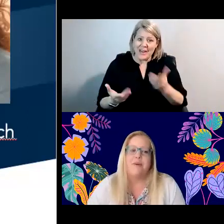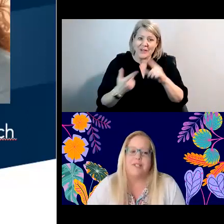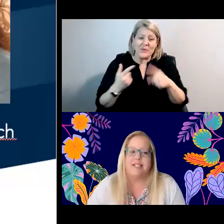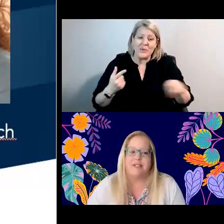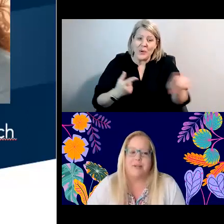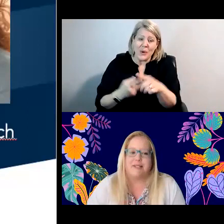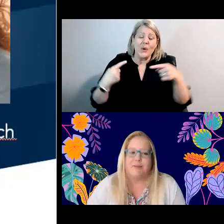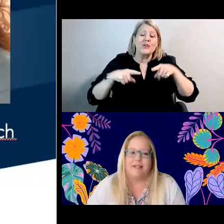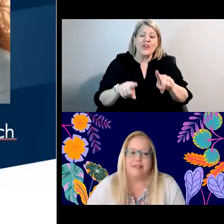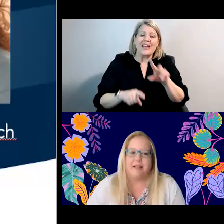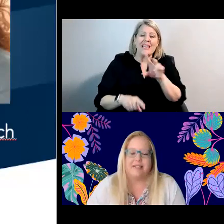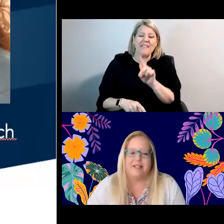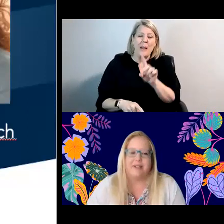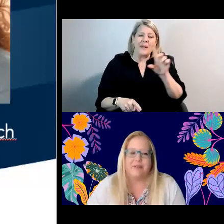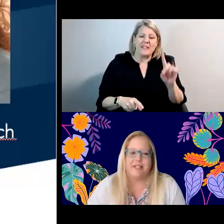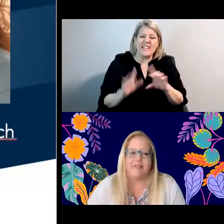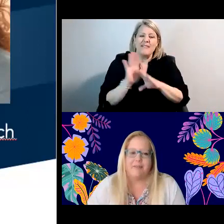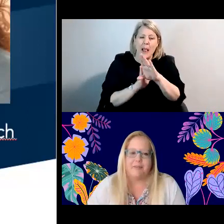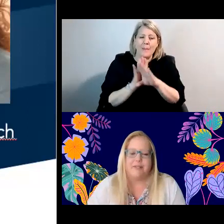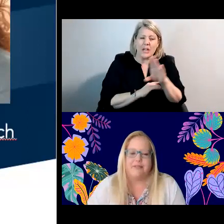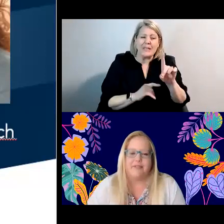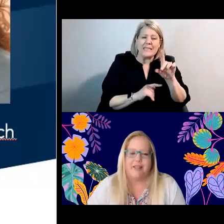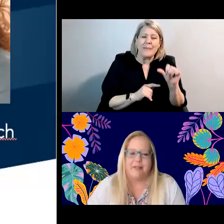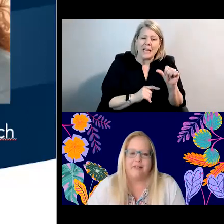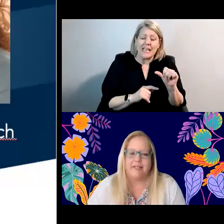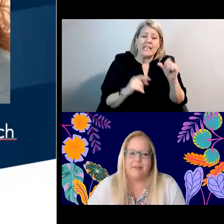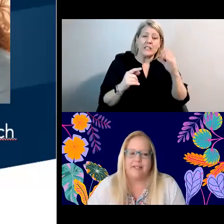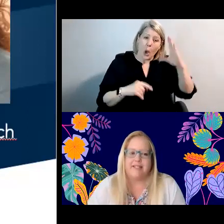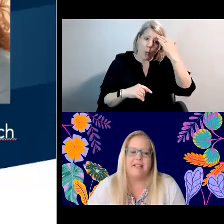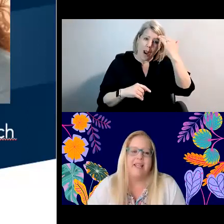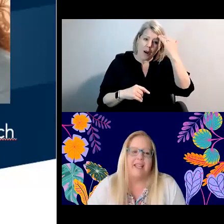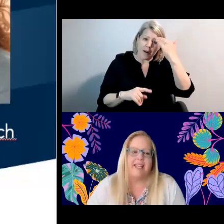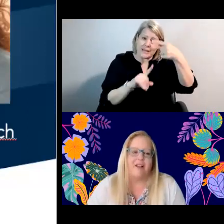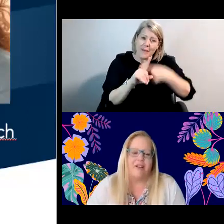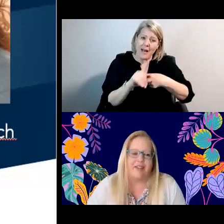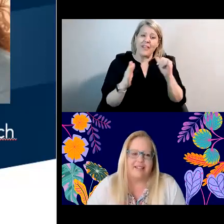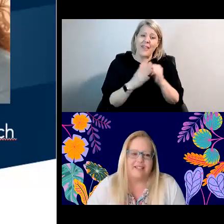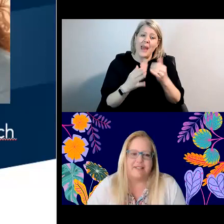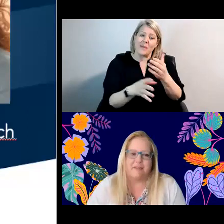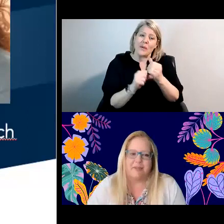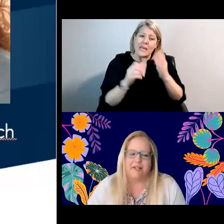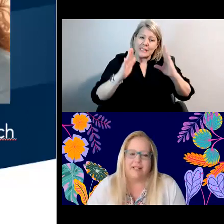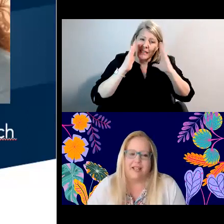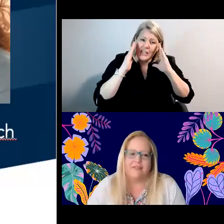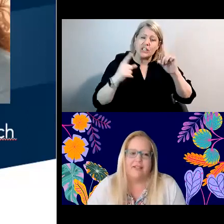which seeks to raise awareness about the inclusion of people with developmental disabilities in all facets of community life,